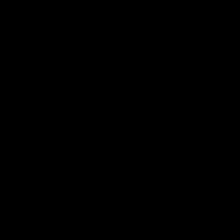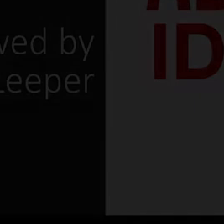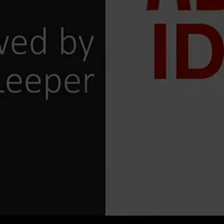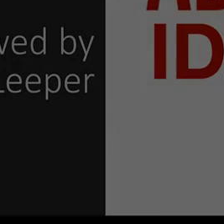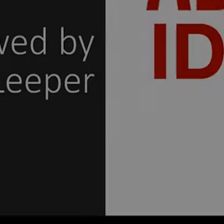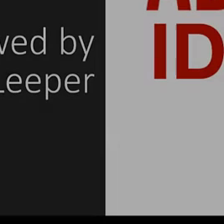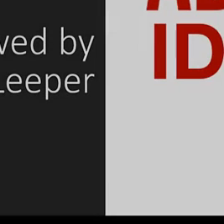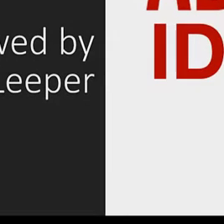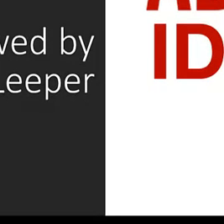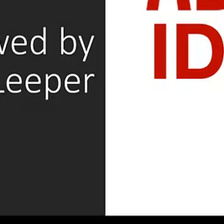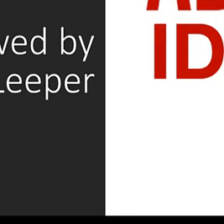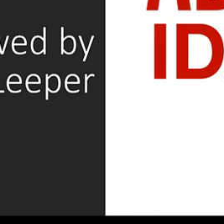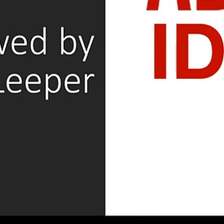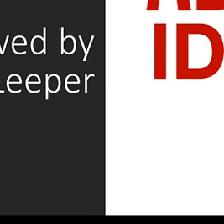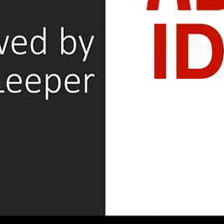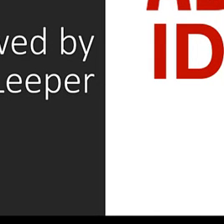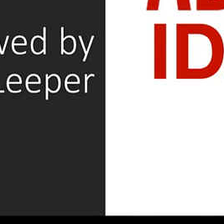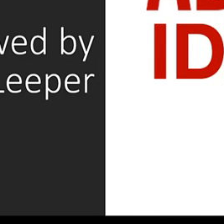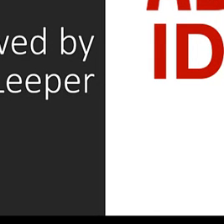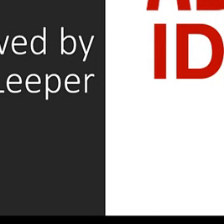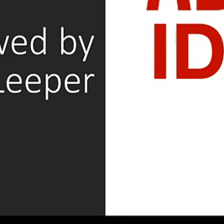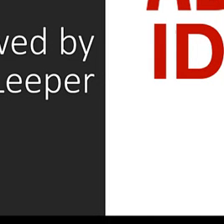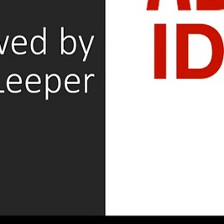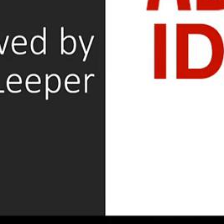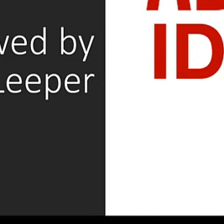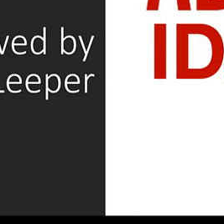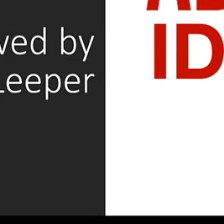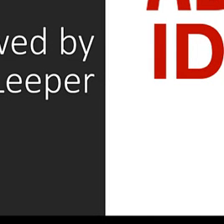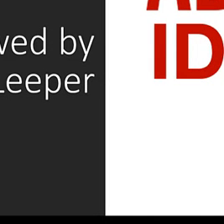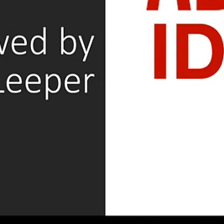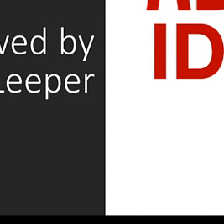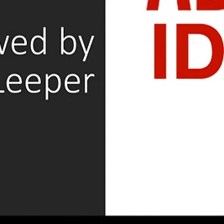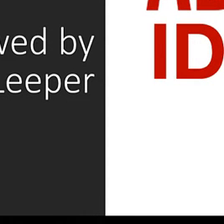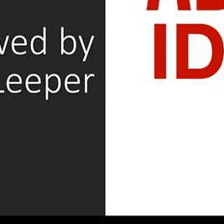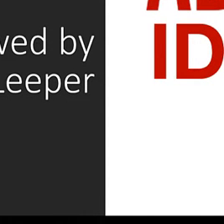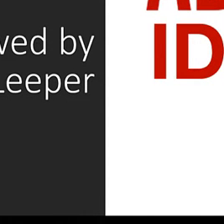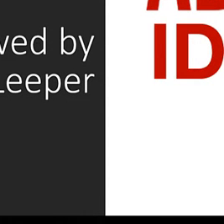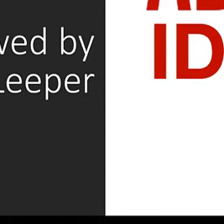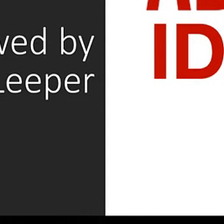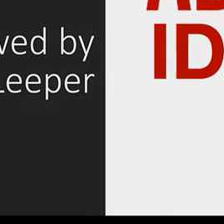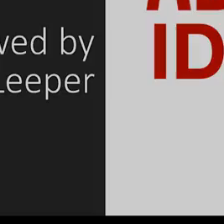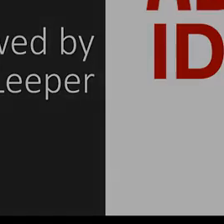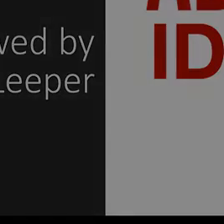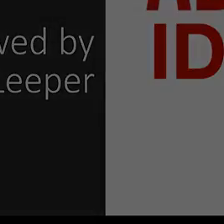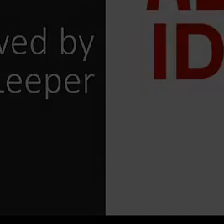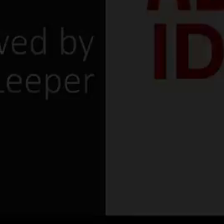[Image Description]: ADA 30 Idaho. Interview Series: Tom Olin Interviewed by Mark Leeper